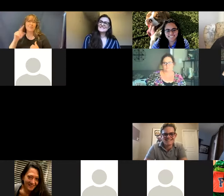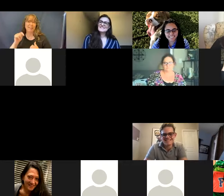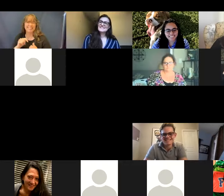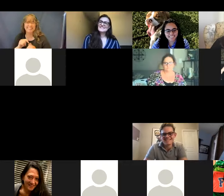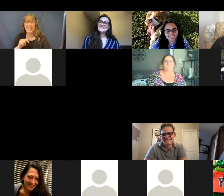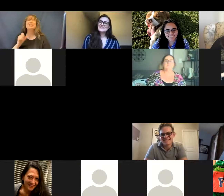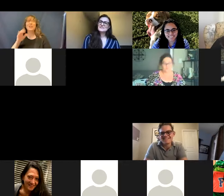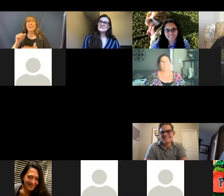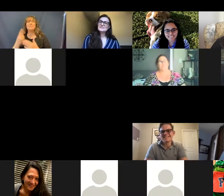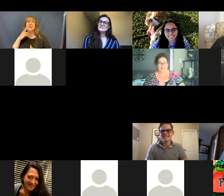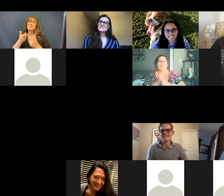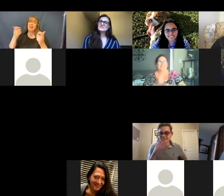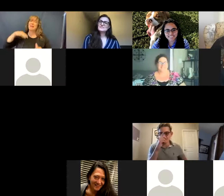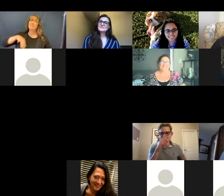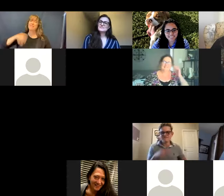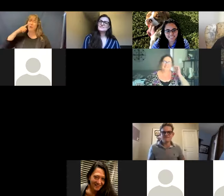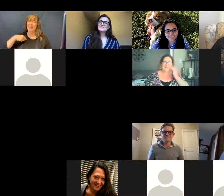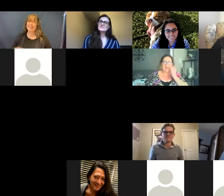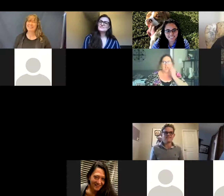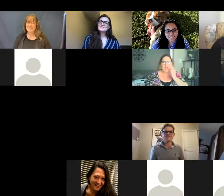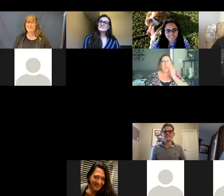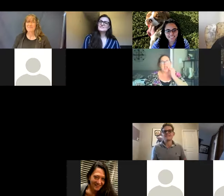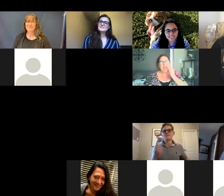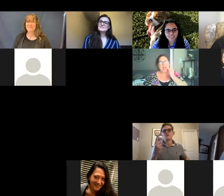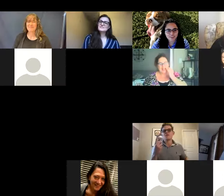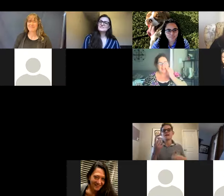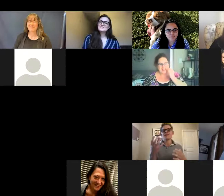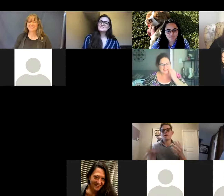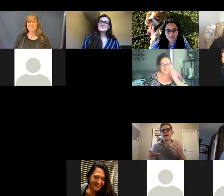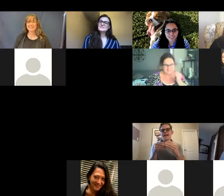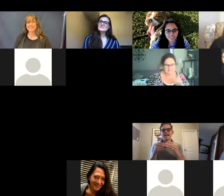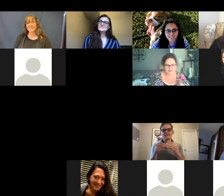a big benefit for me. >> ANDREA RODRIGUEZ: That's awesome.